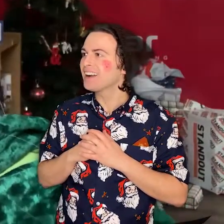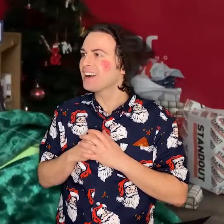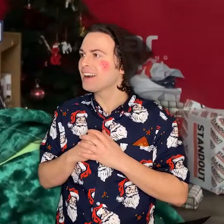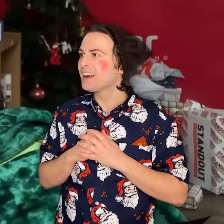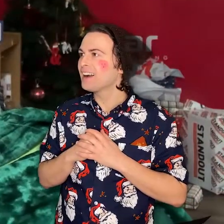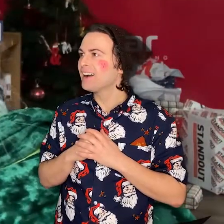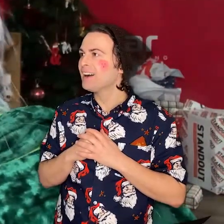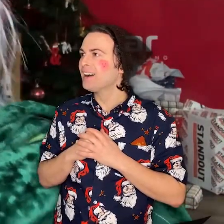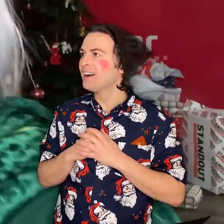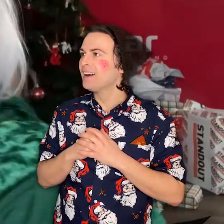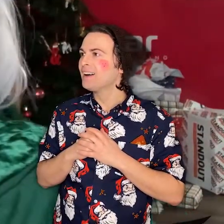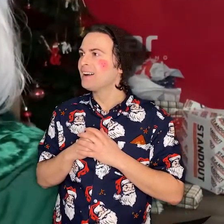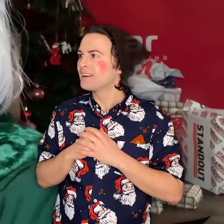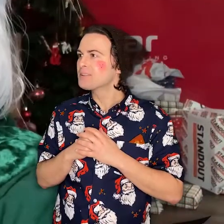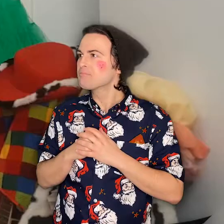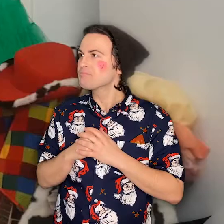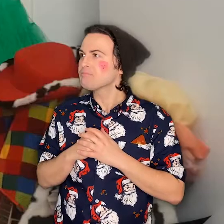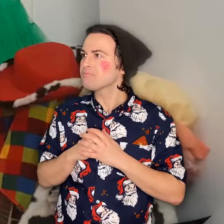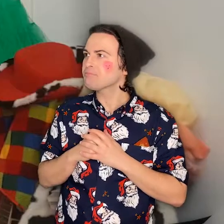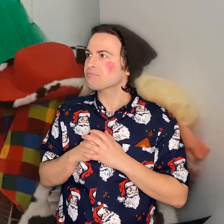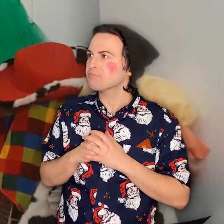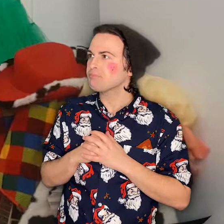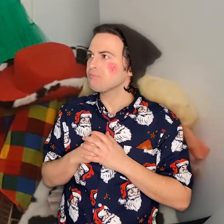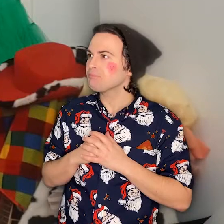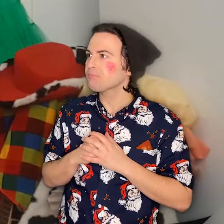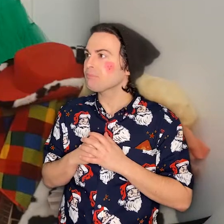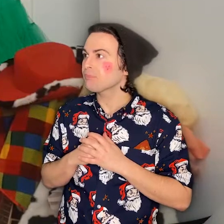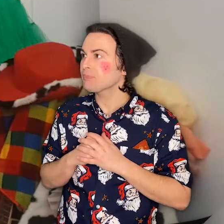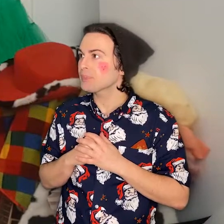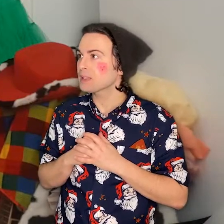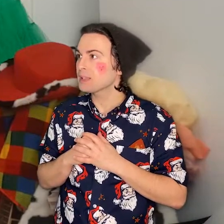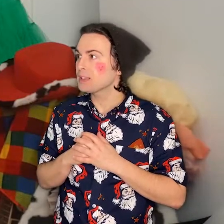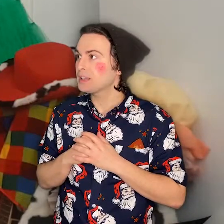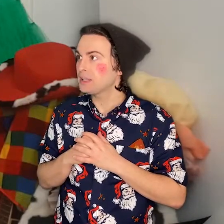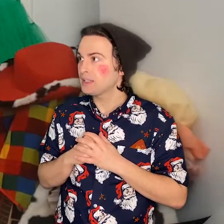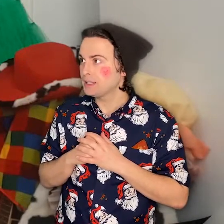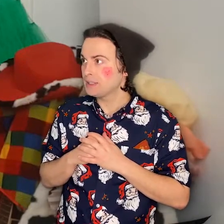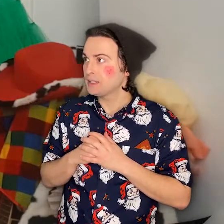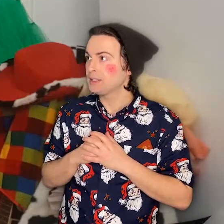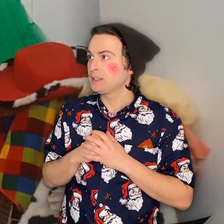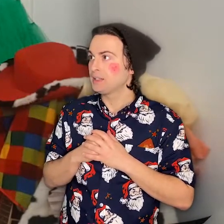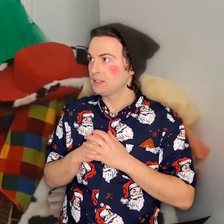the company Helen – Brilliant so we have got Cyndi hosting,